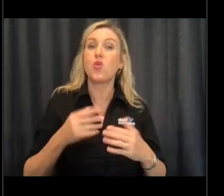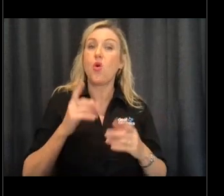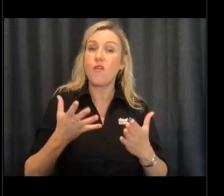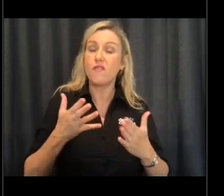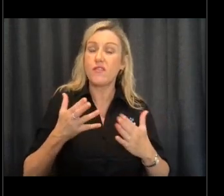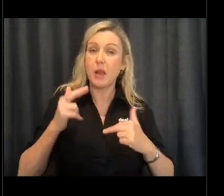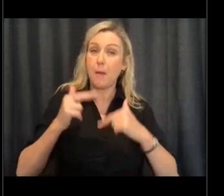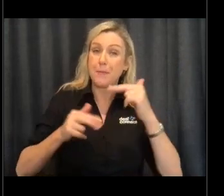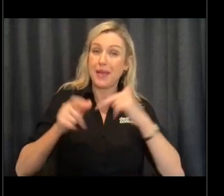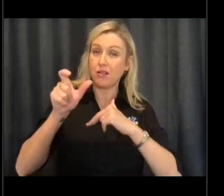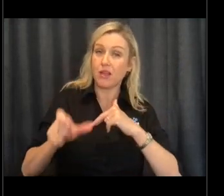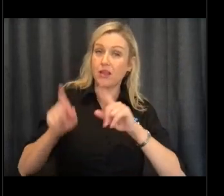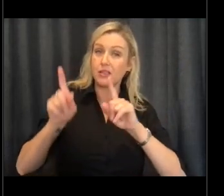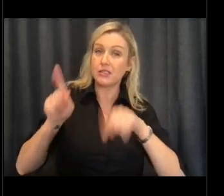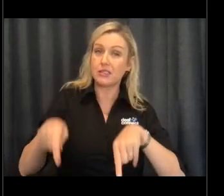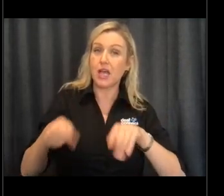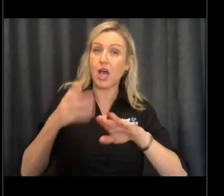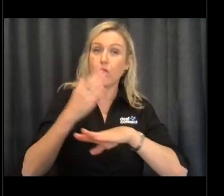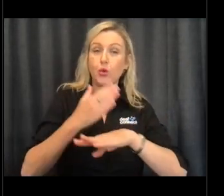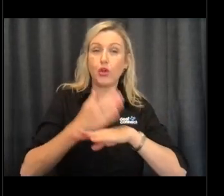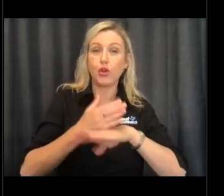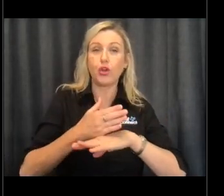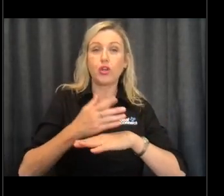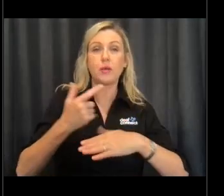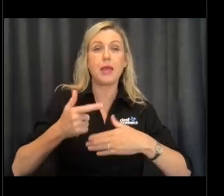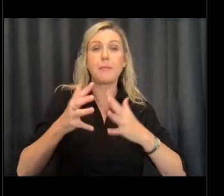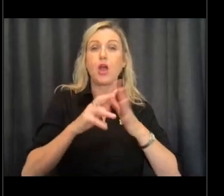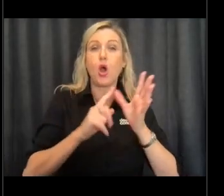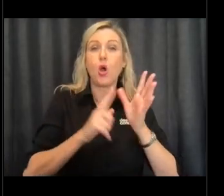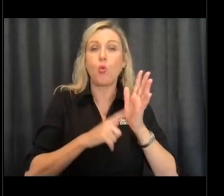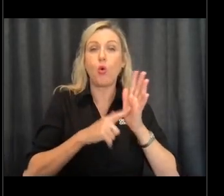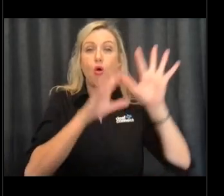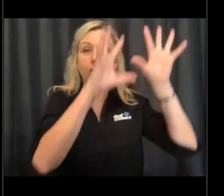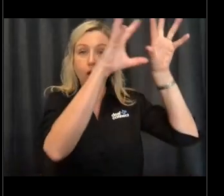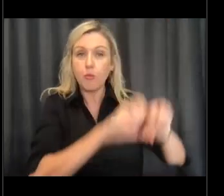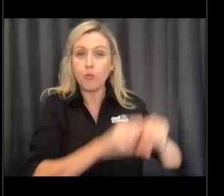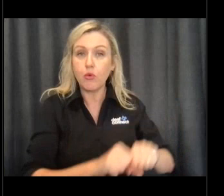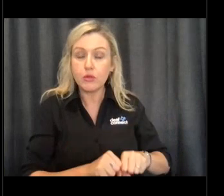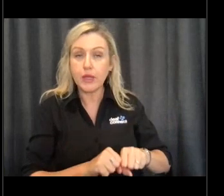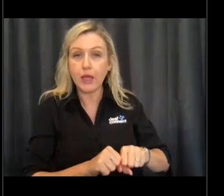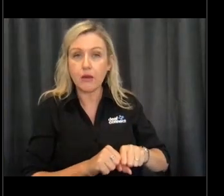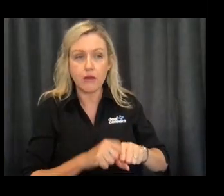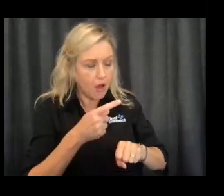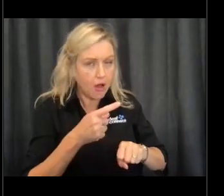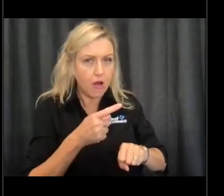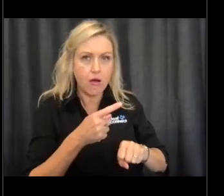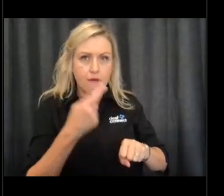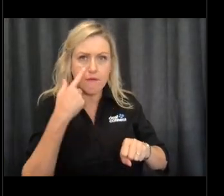knock down a wall or pull out the plasterboard they often find more damage and when they